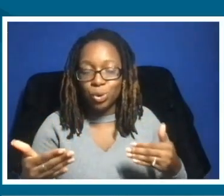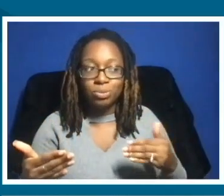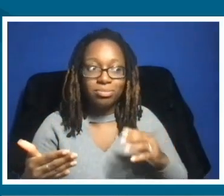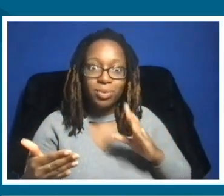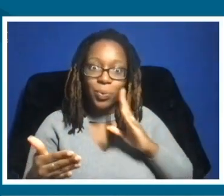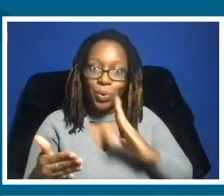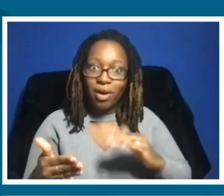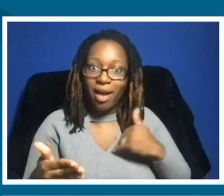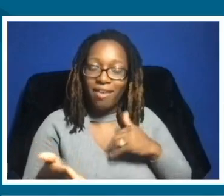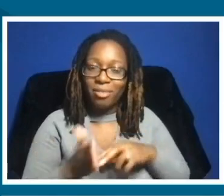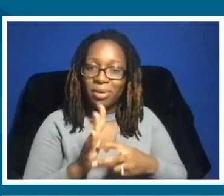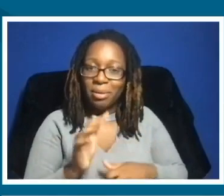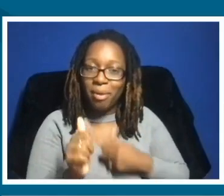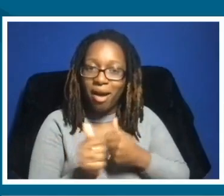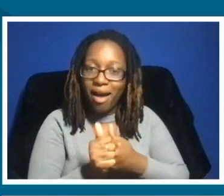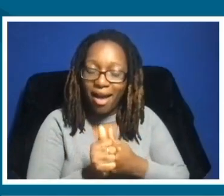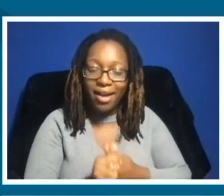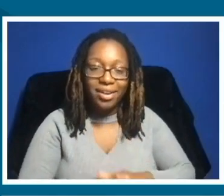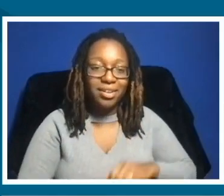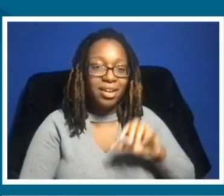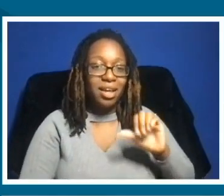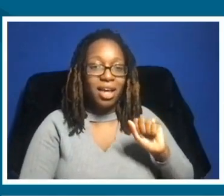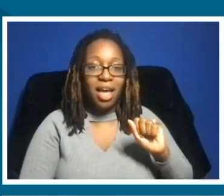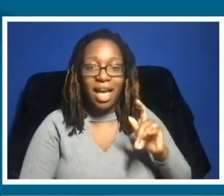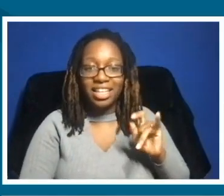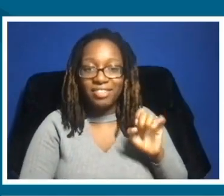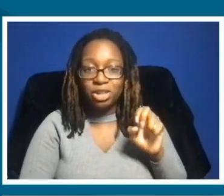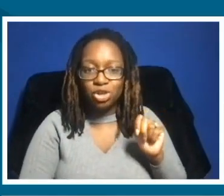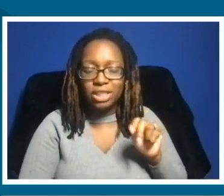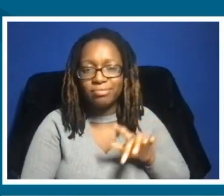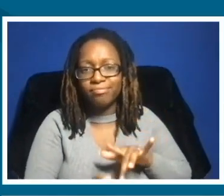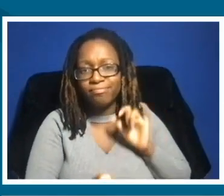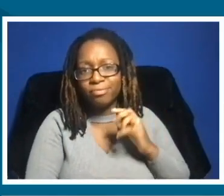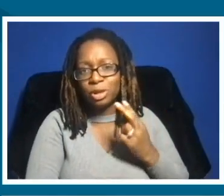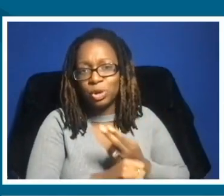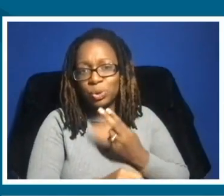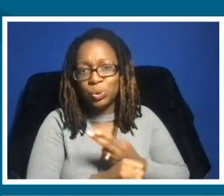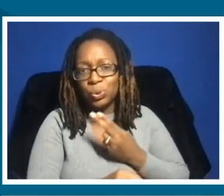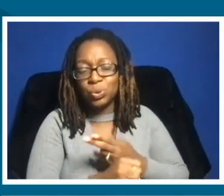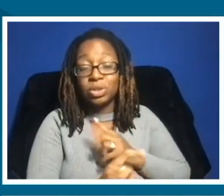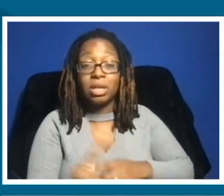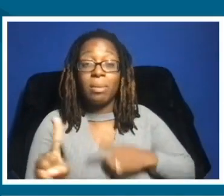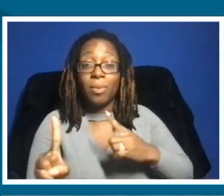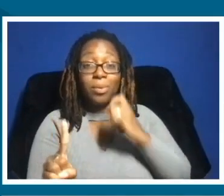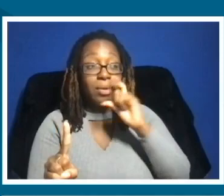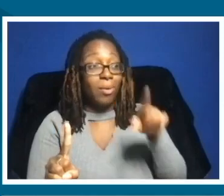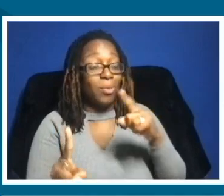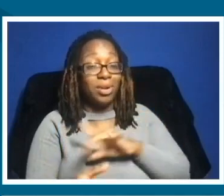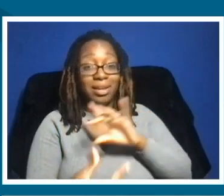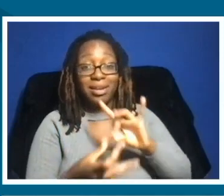leverage that because you have the whole point is to connect not just with the